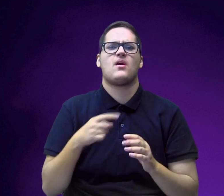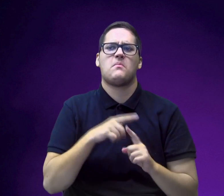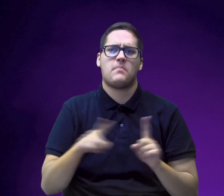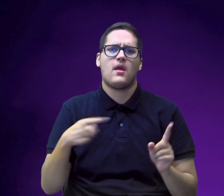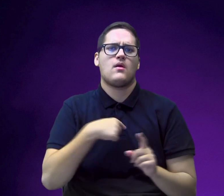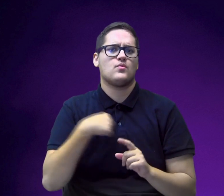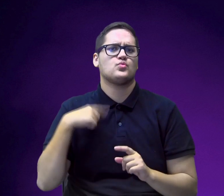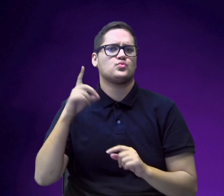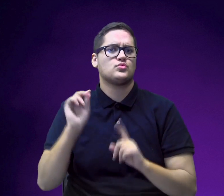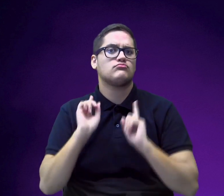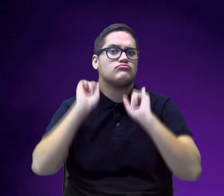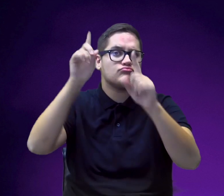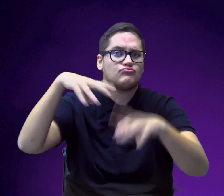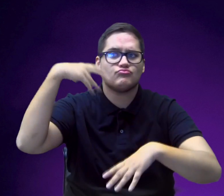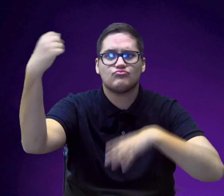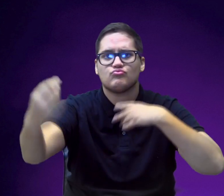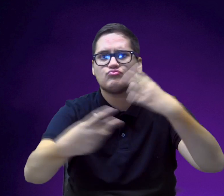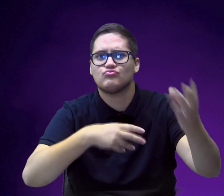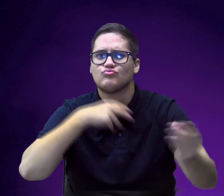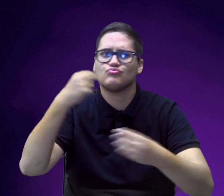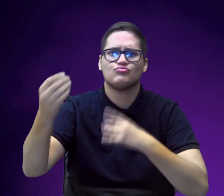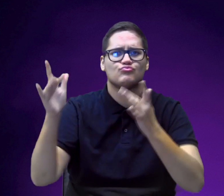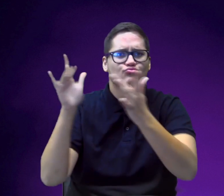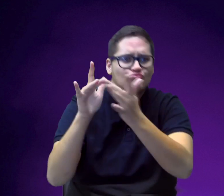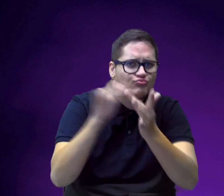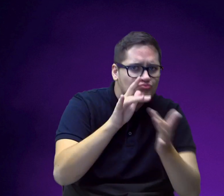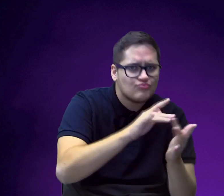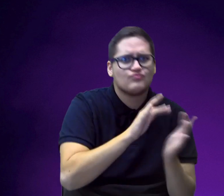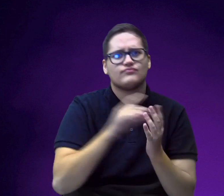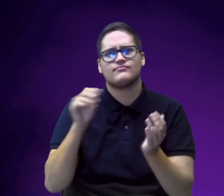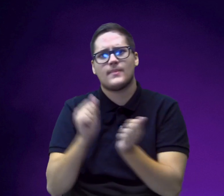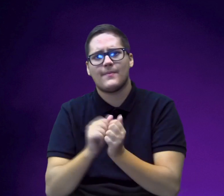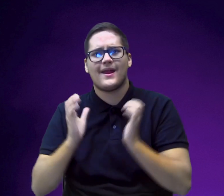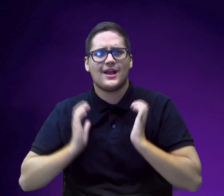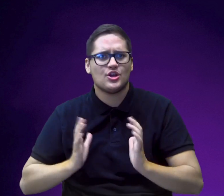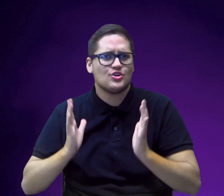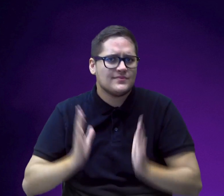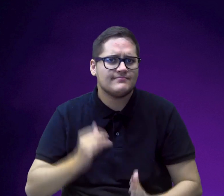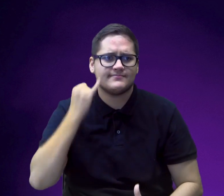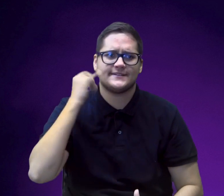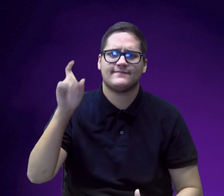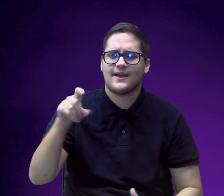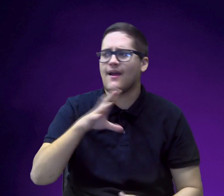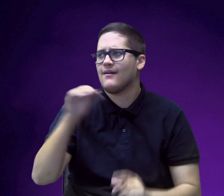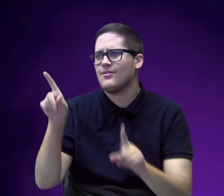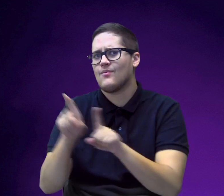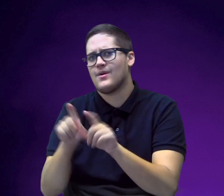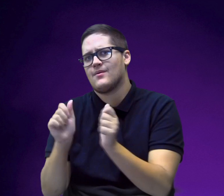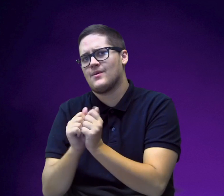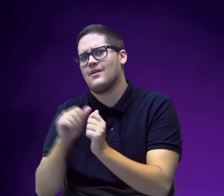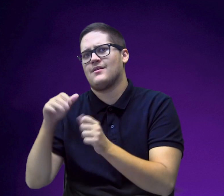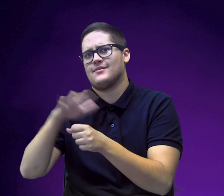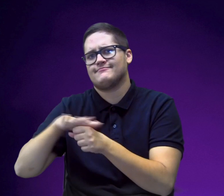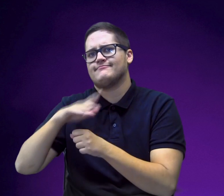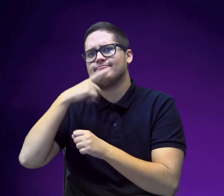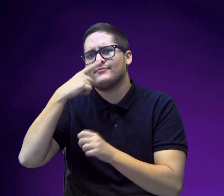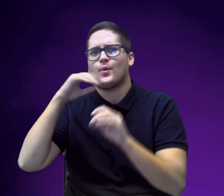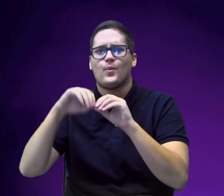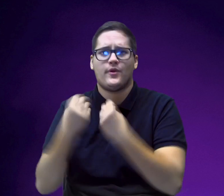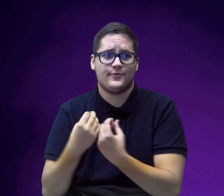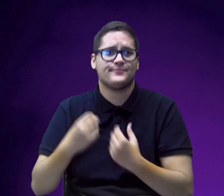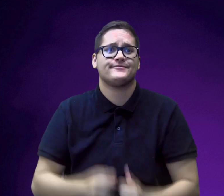But we do travel to various locations to meet with deaf client and hearing organizations.